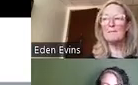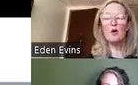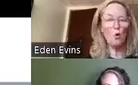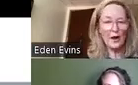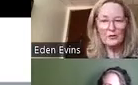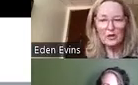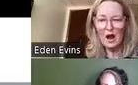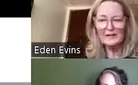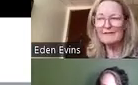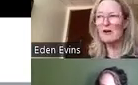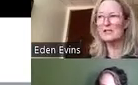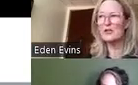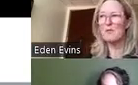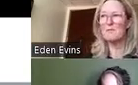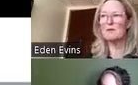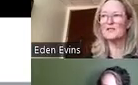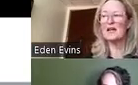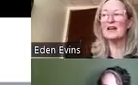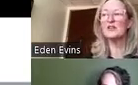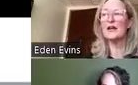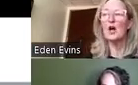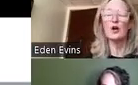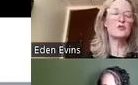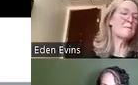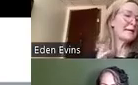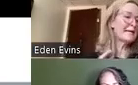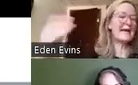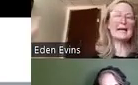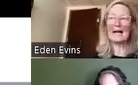McCoy, who's a colleague of ours here in the Department of Psychiatry, who is a big data